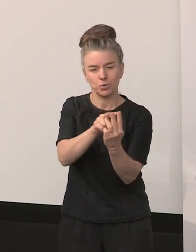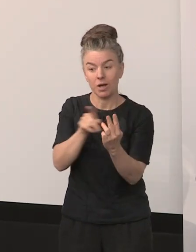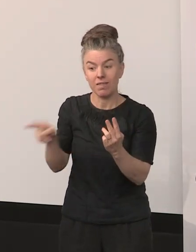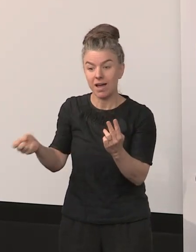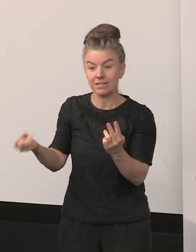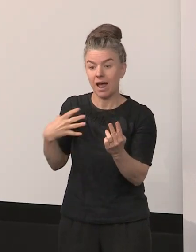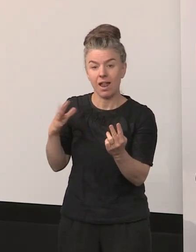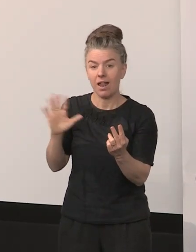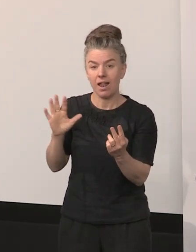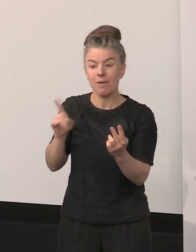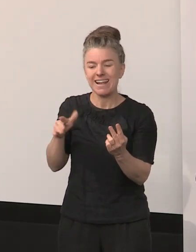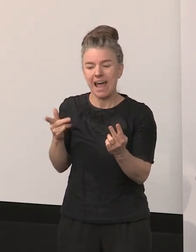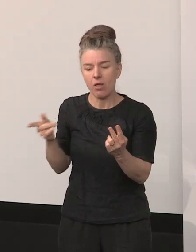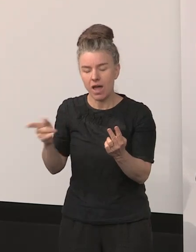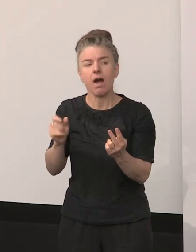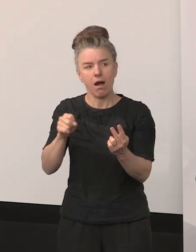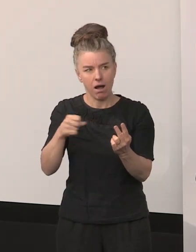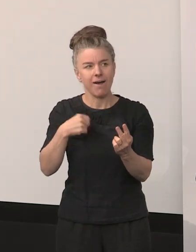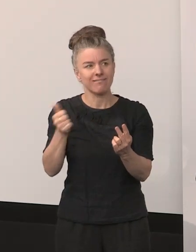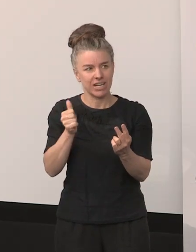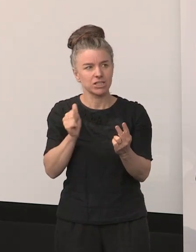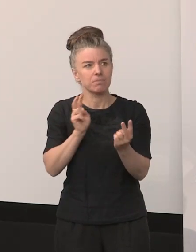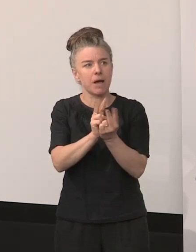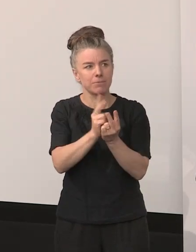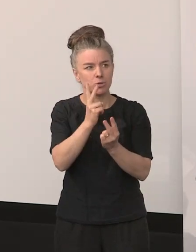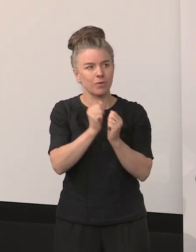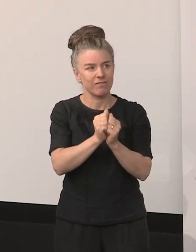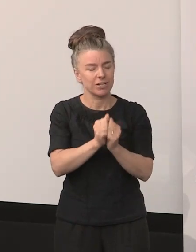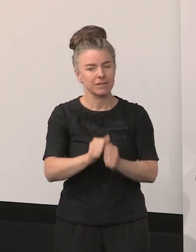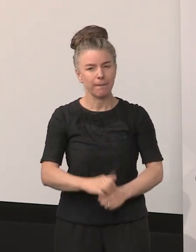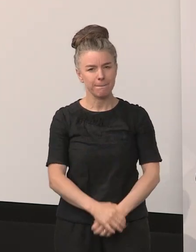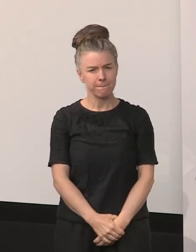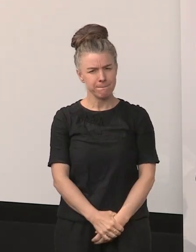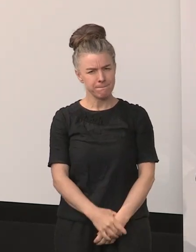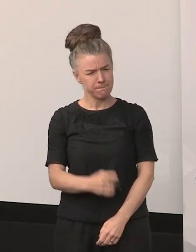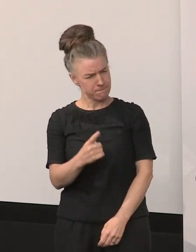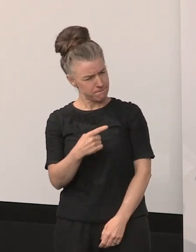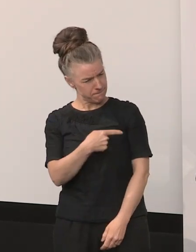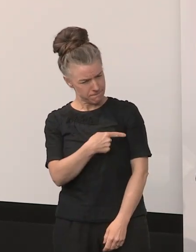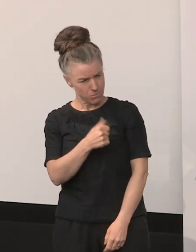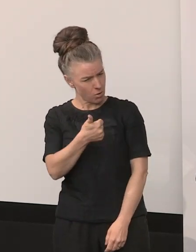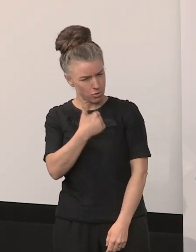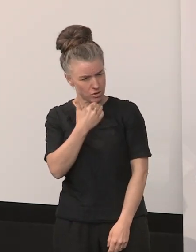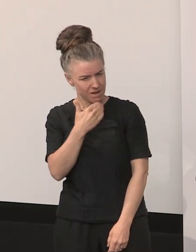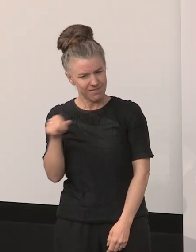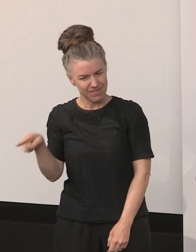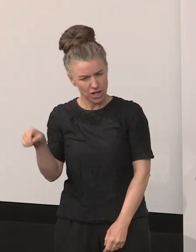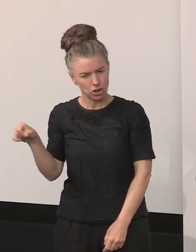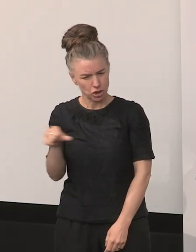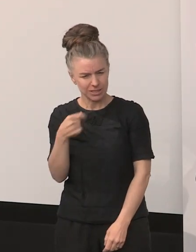to get the picture. Then there was the information that there